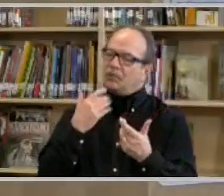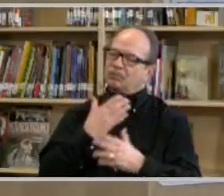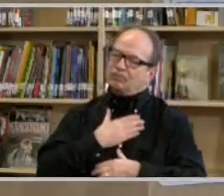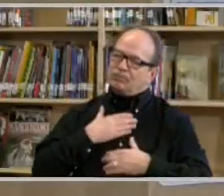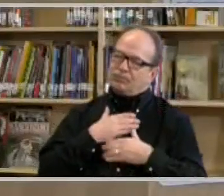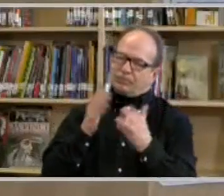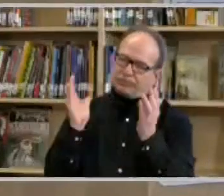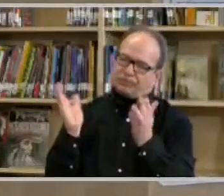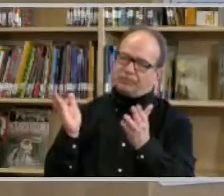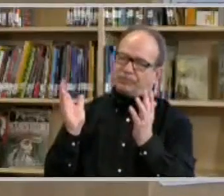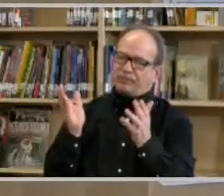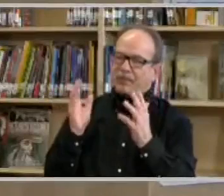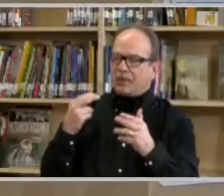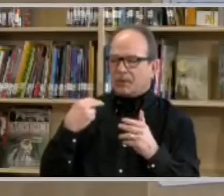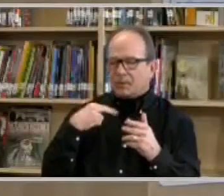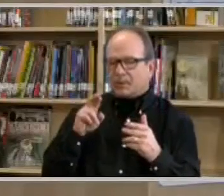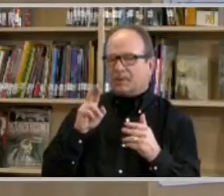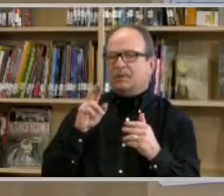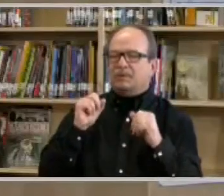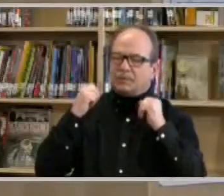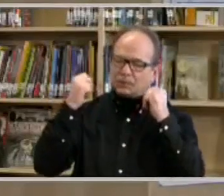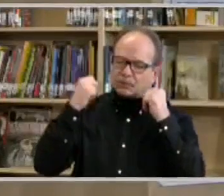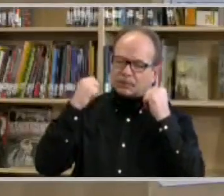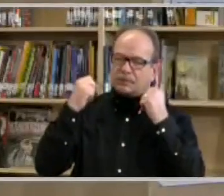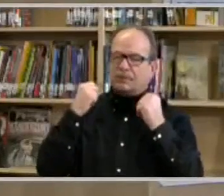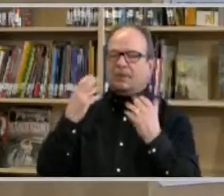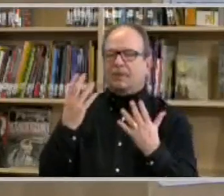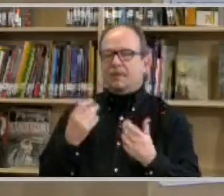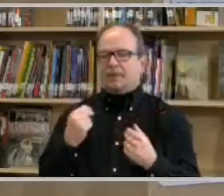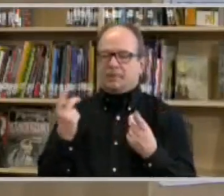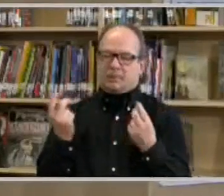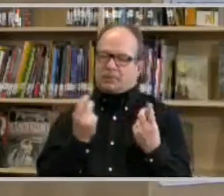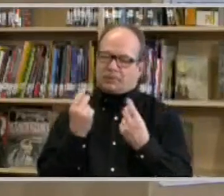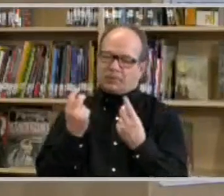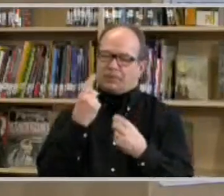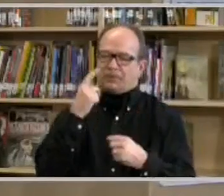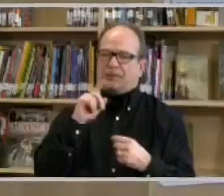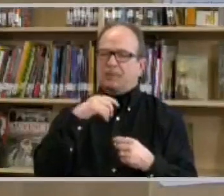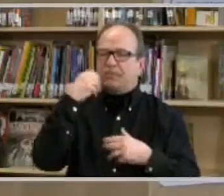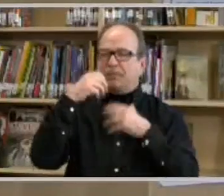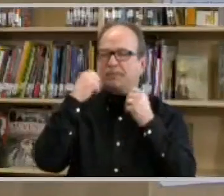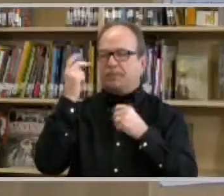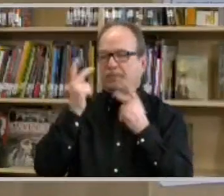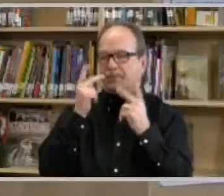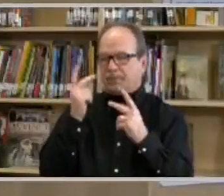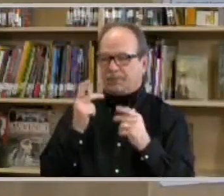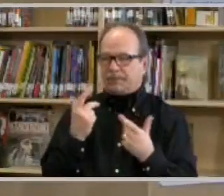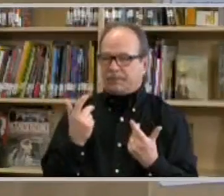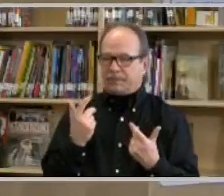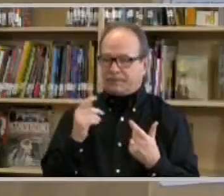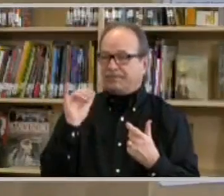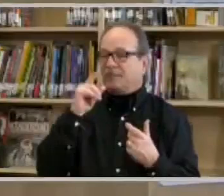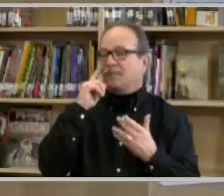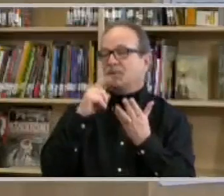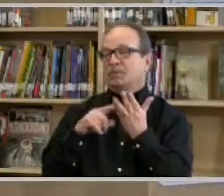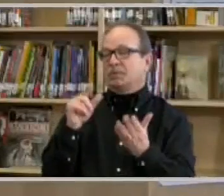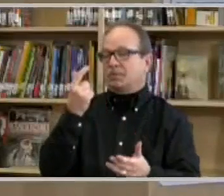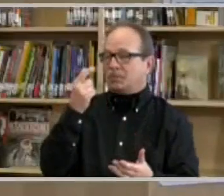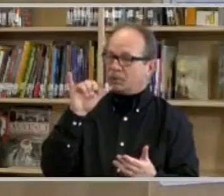STORY TELLING, THE QUILT MAKING, WHATEVER, RELIGION, WHATEVER, EXERCISE, EVERY WELLNESS CENTER